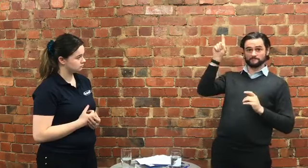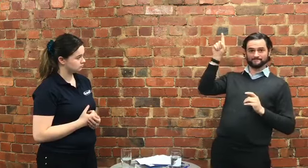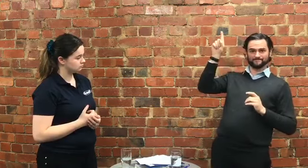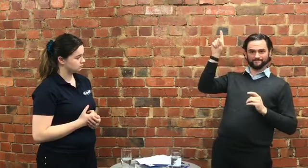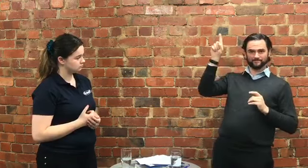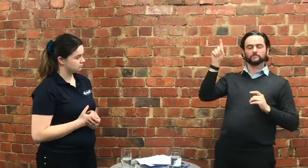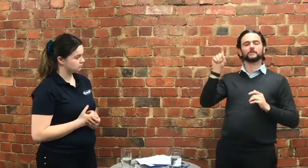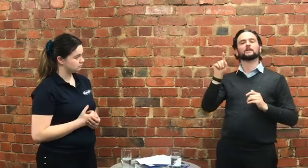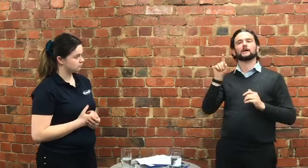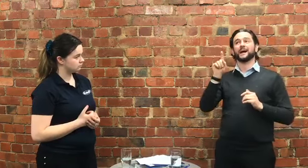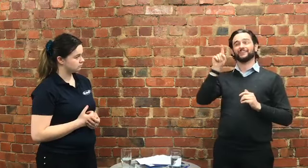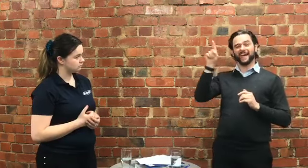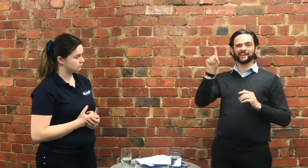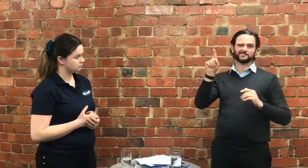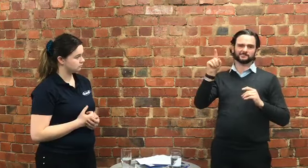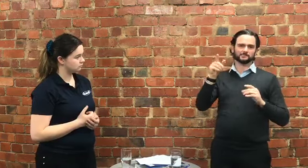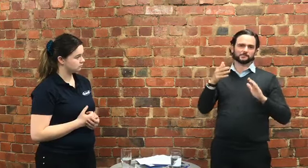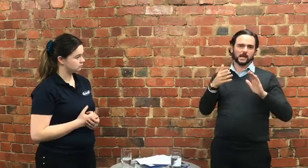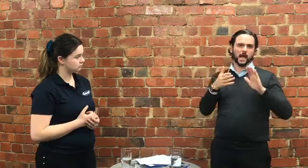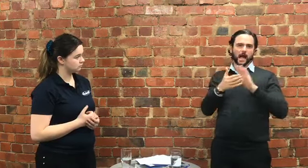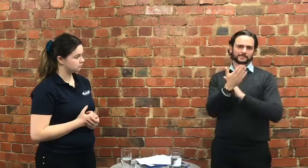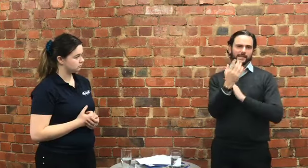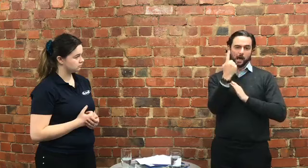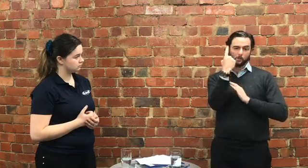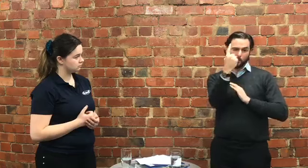so that's an item, so you might want a smoke alarm.